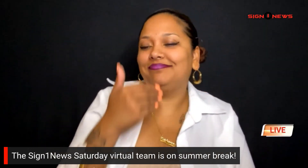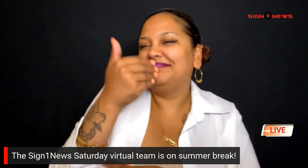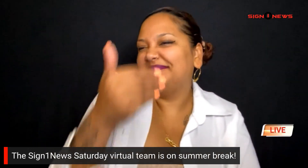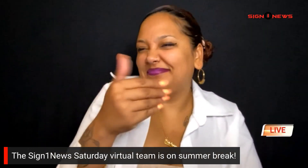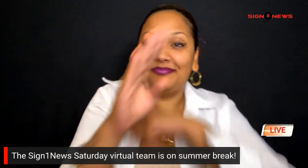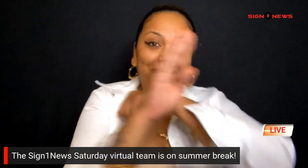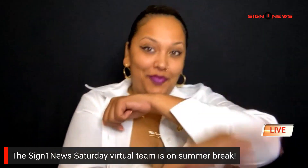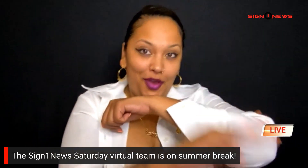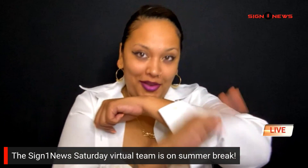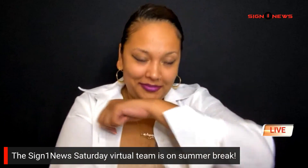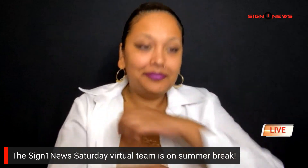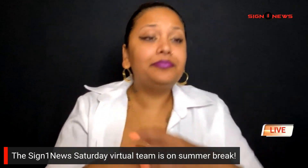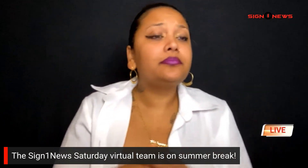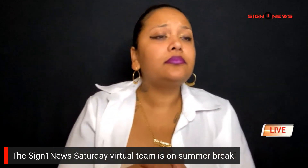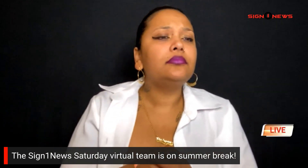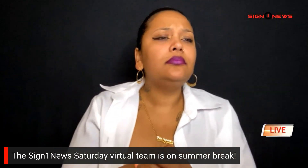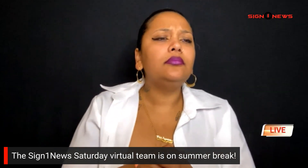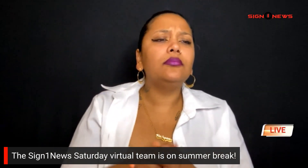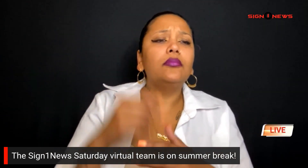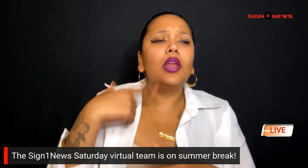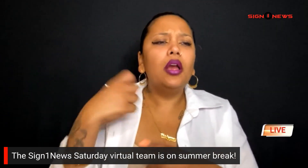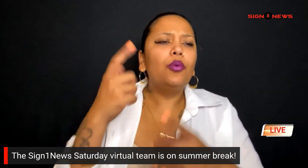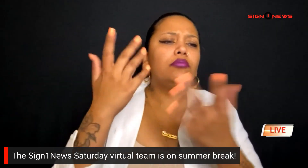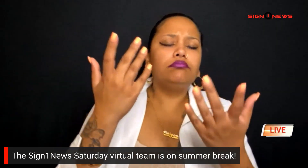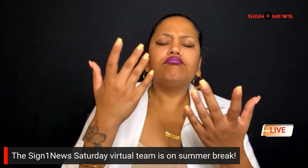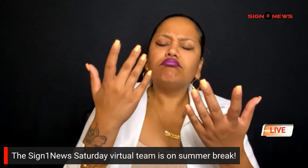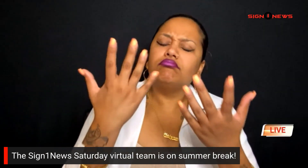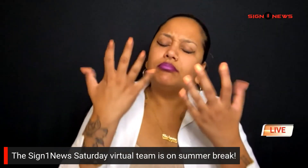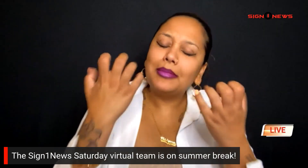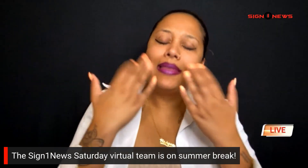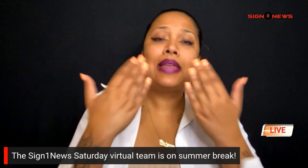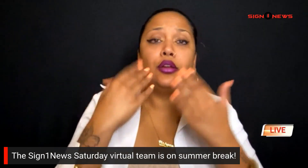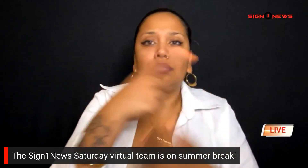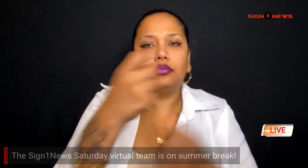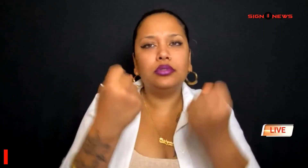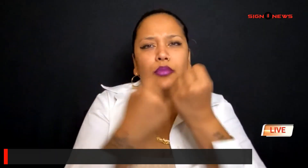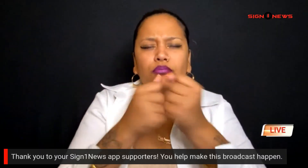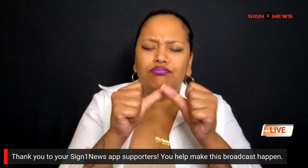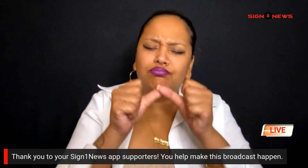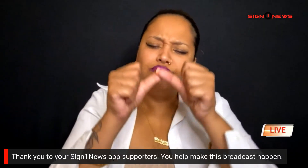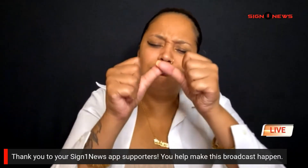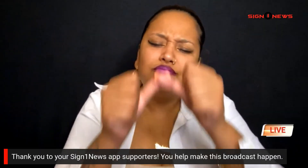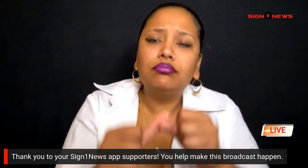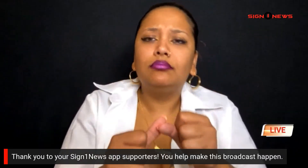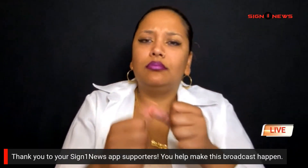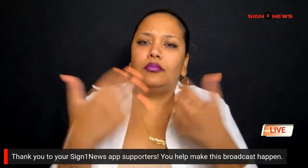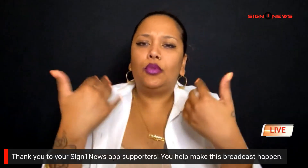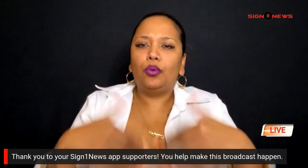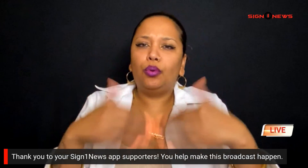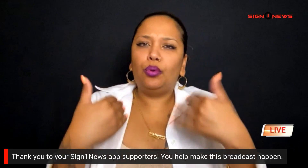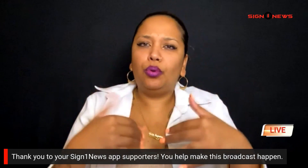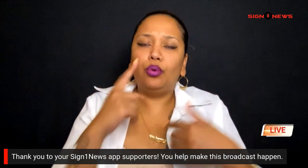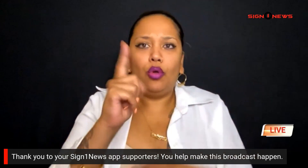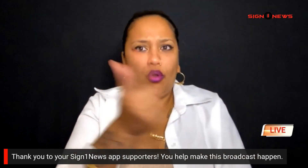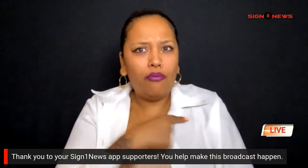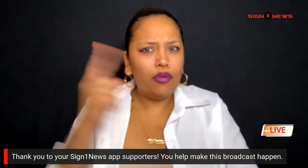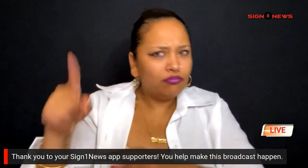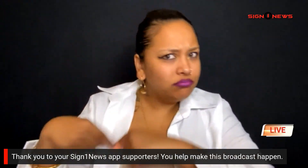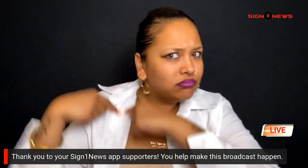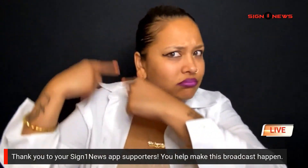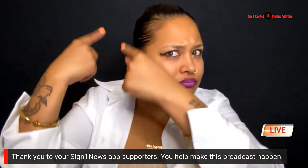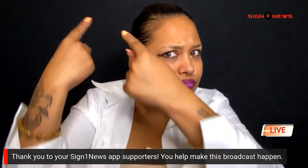again in the fall a big thank you to our Sign1News app supporters you help make this broadcast happen